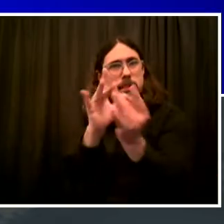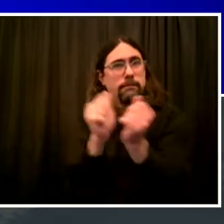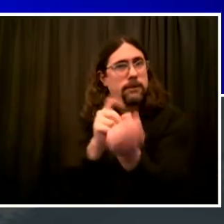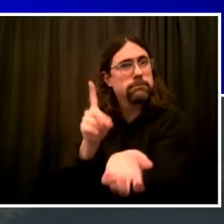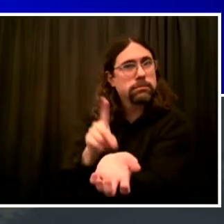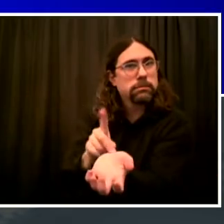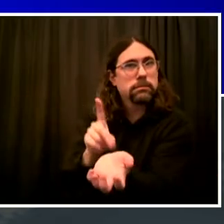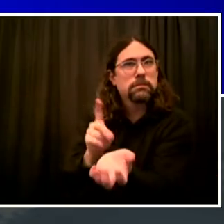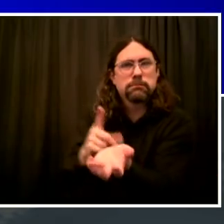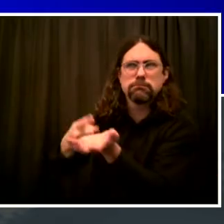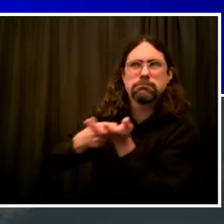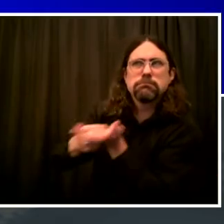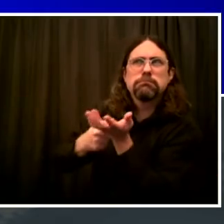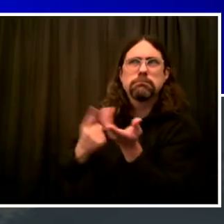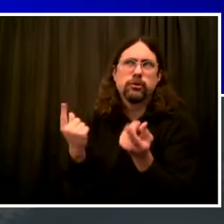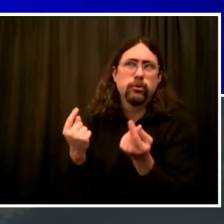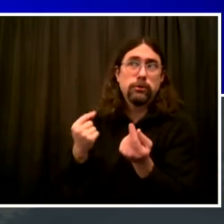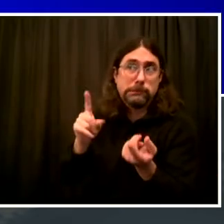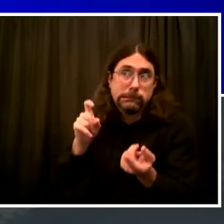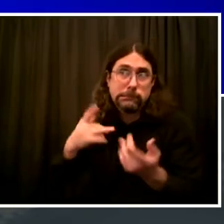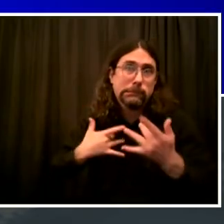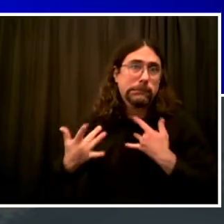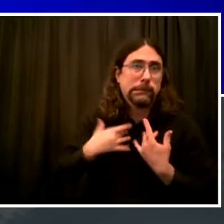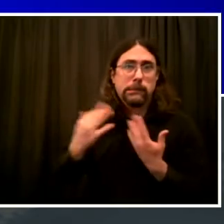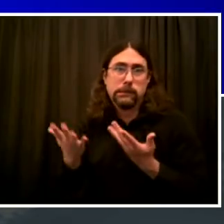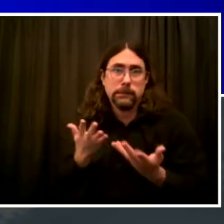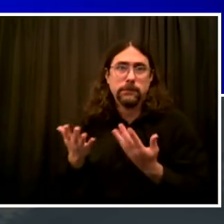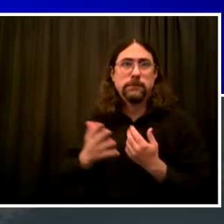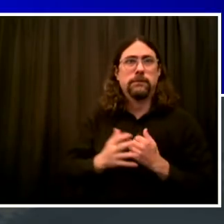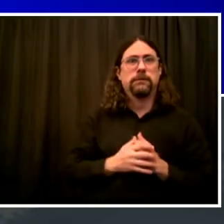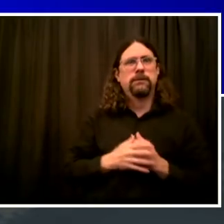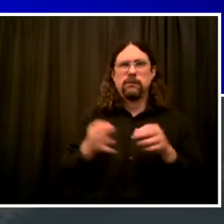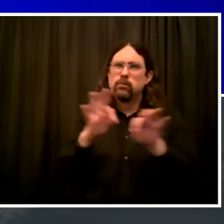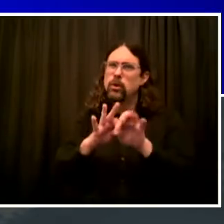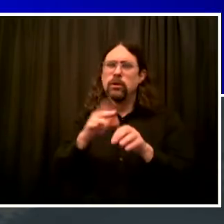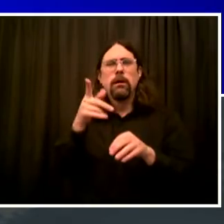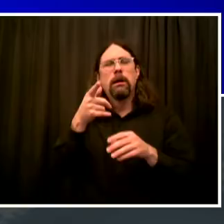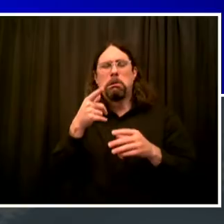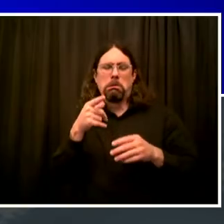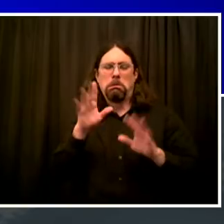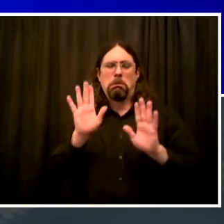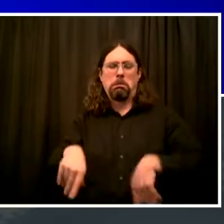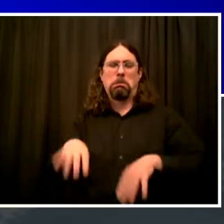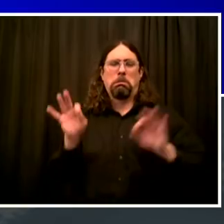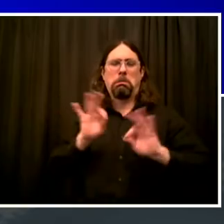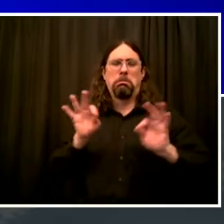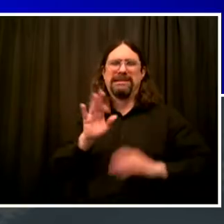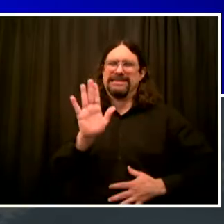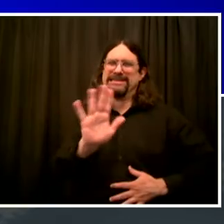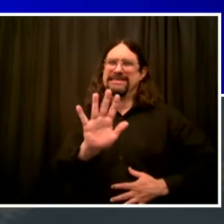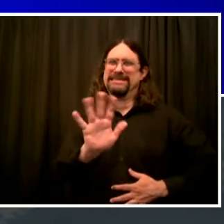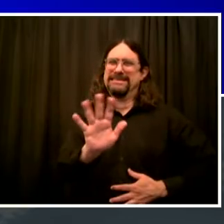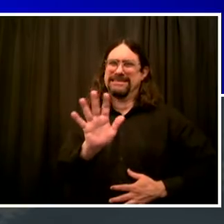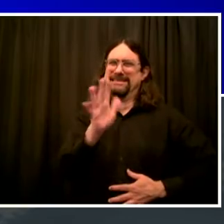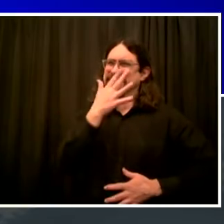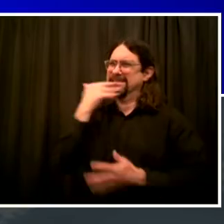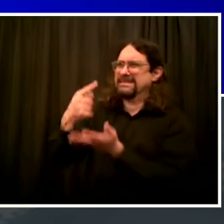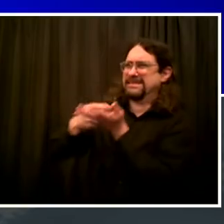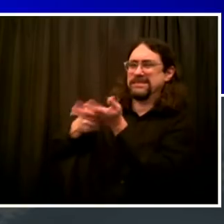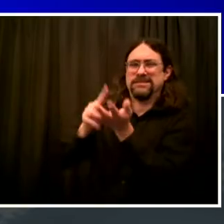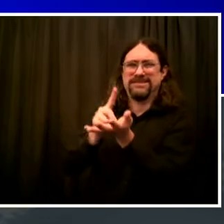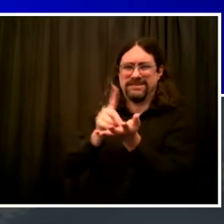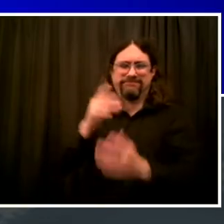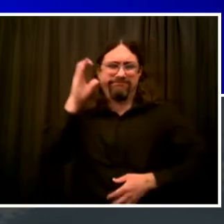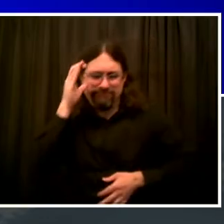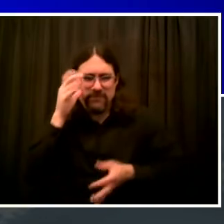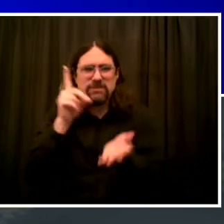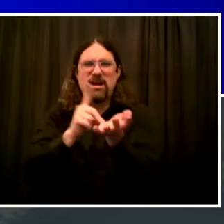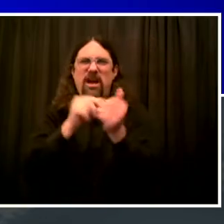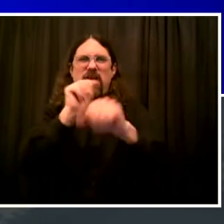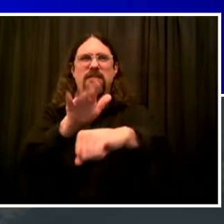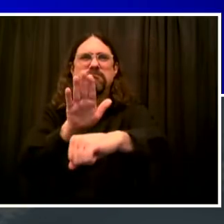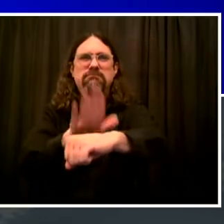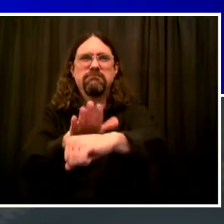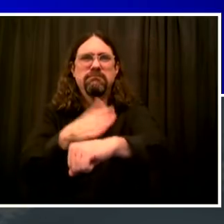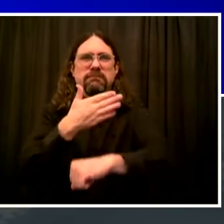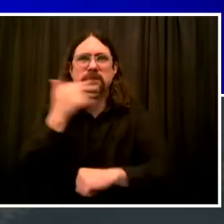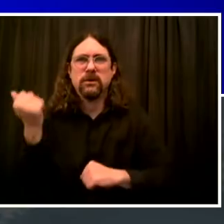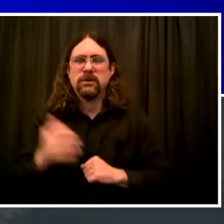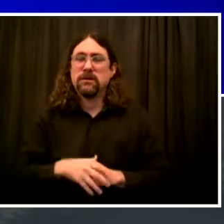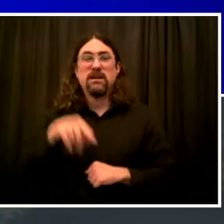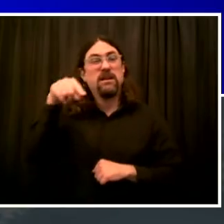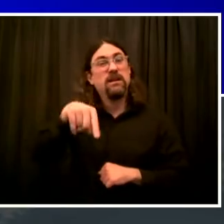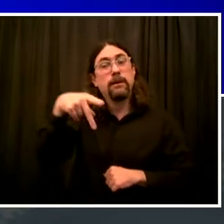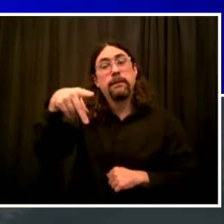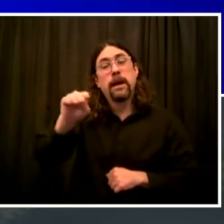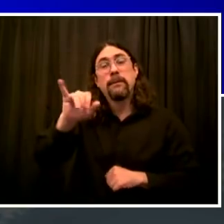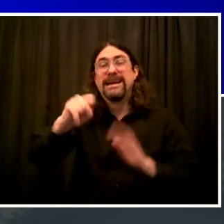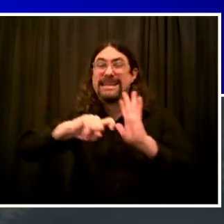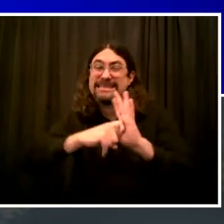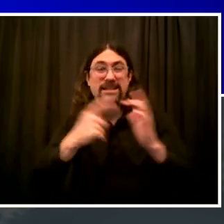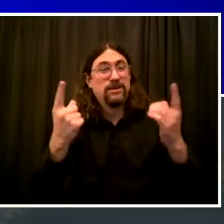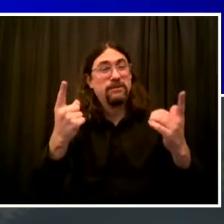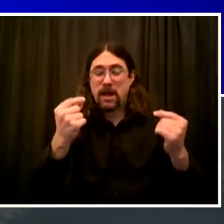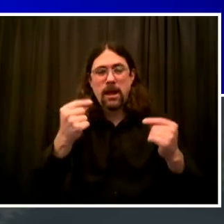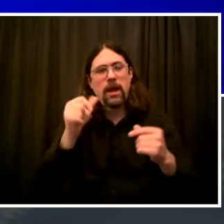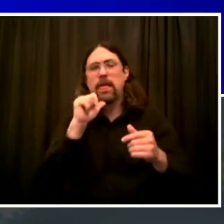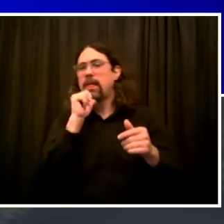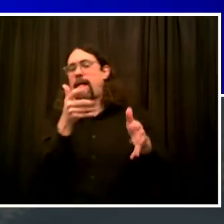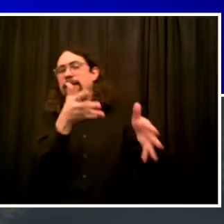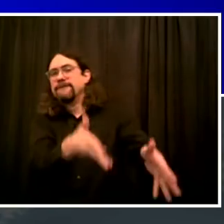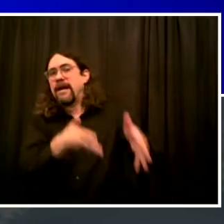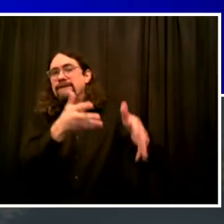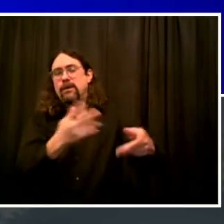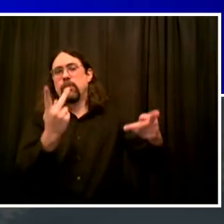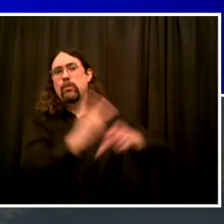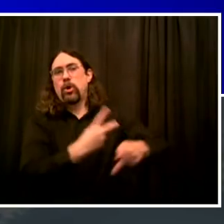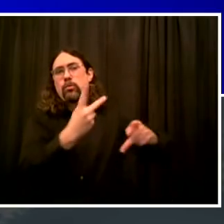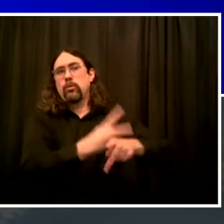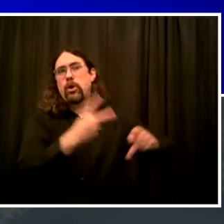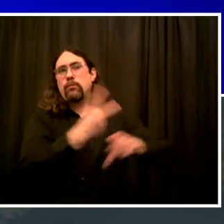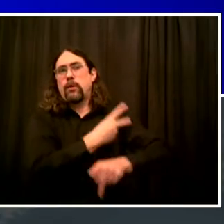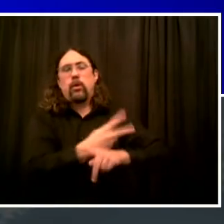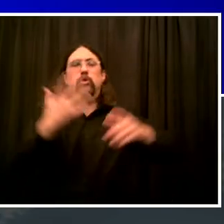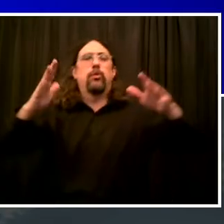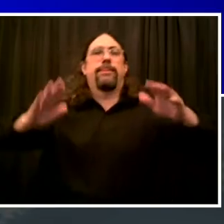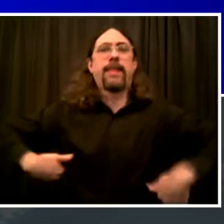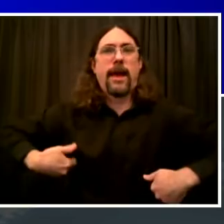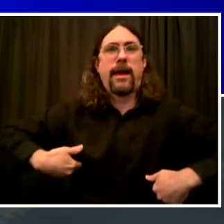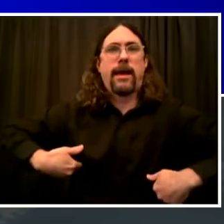DIALU